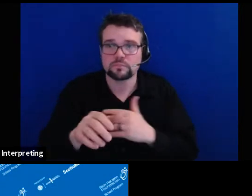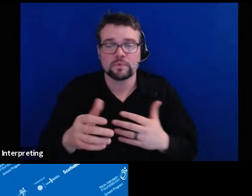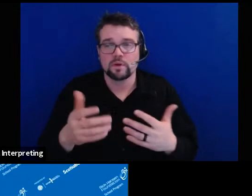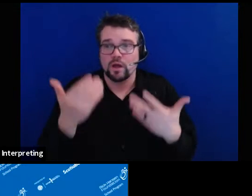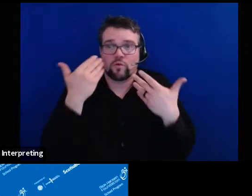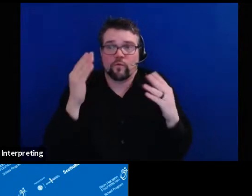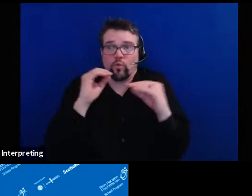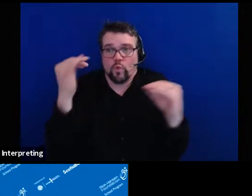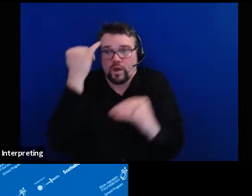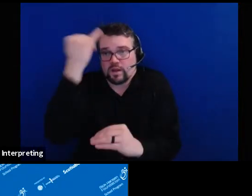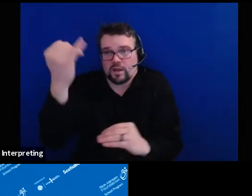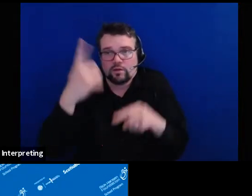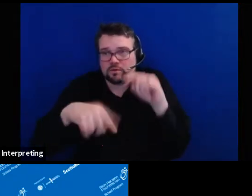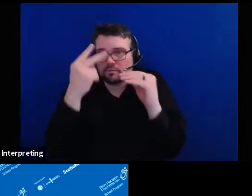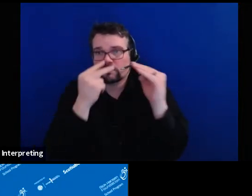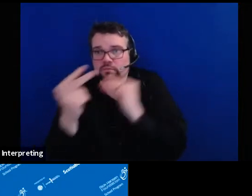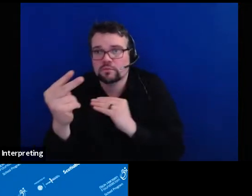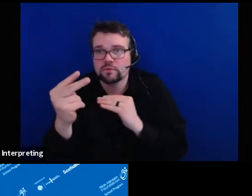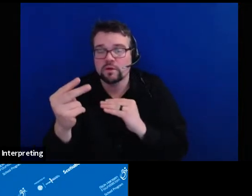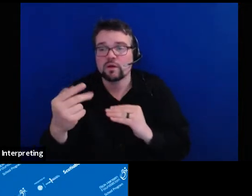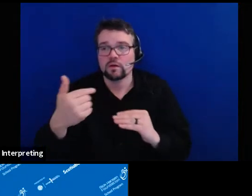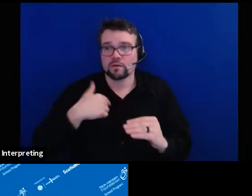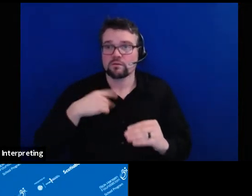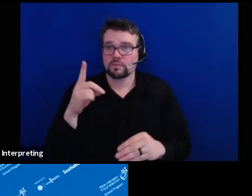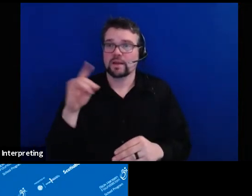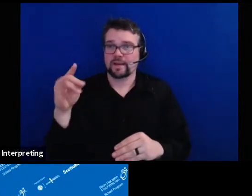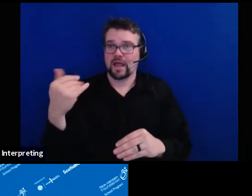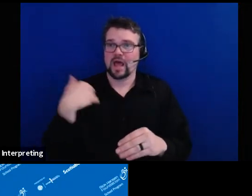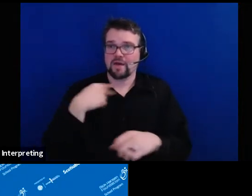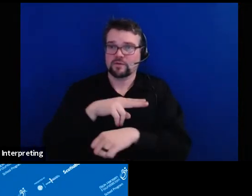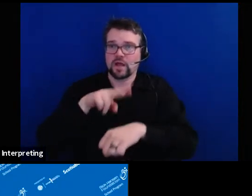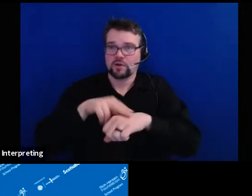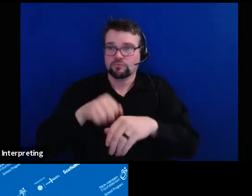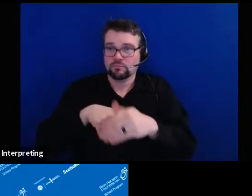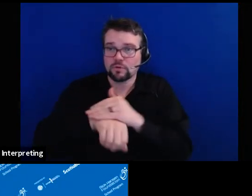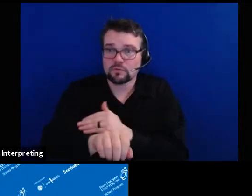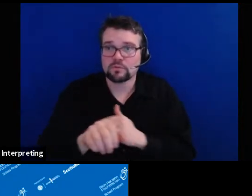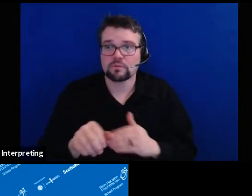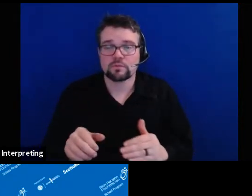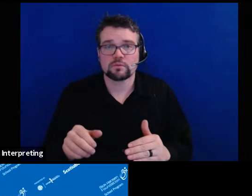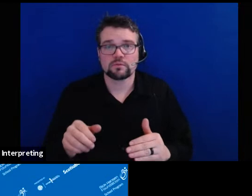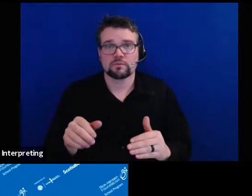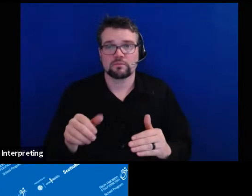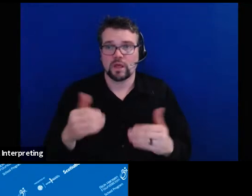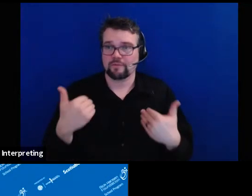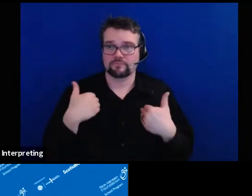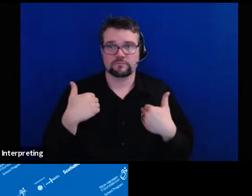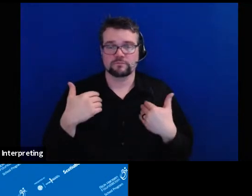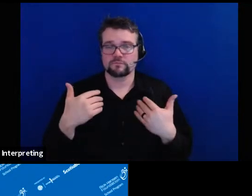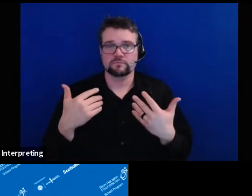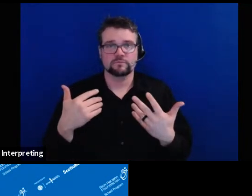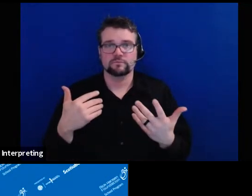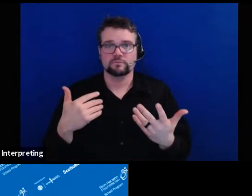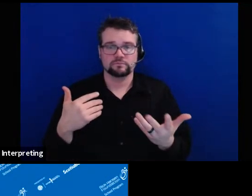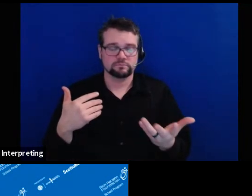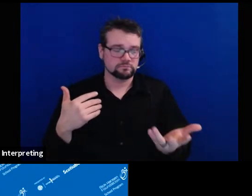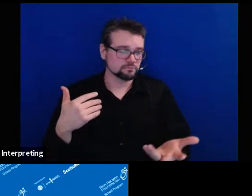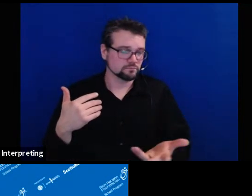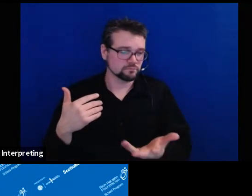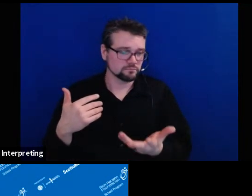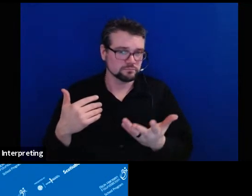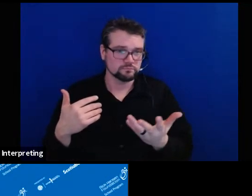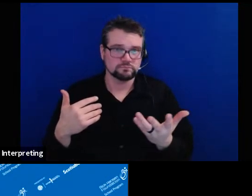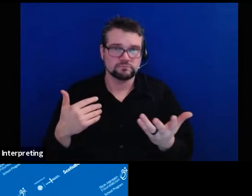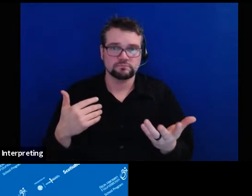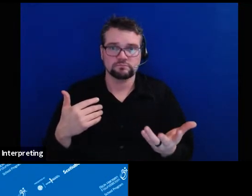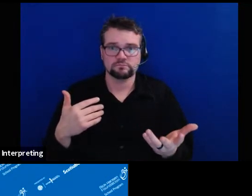HIM NATURALLY AND HAVE A COMPLETELY, YOU KNOW, YEAH,